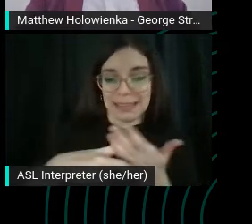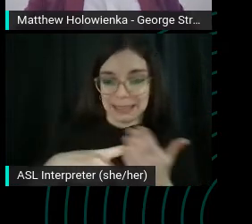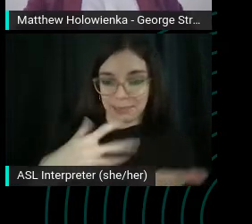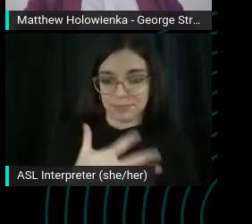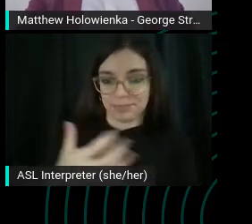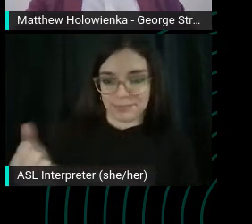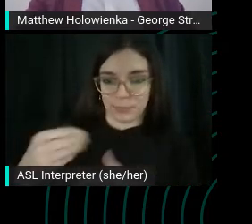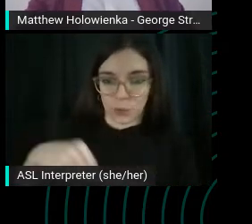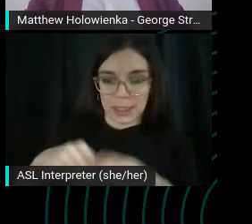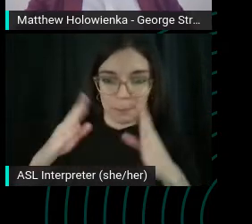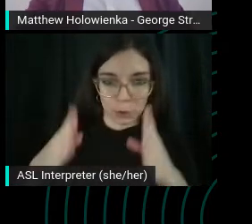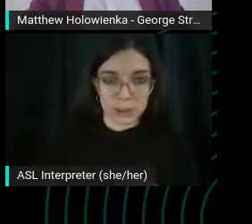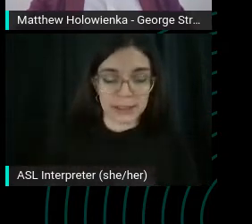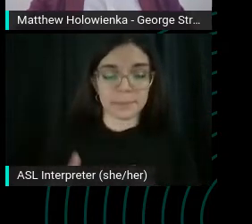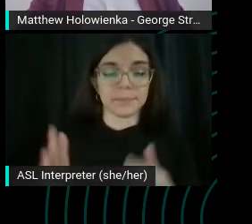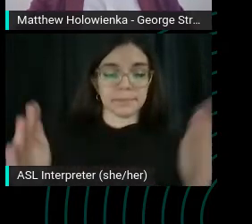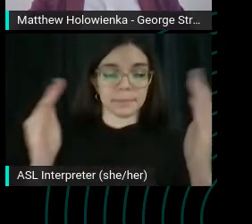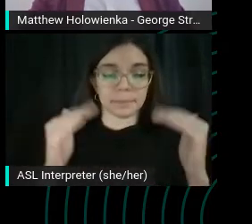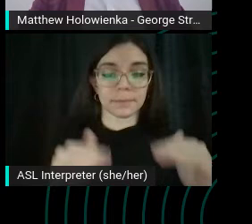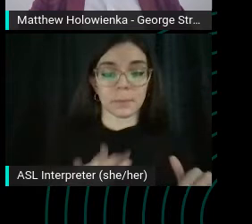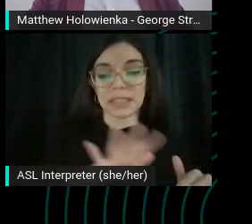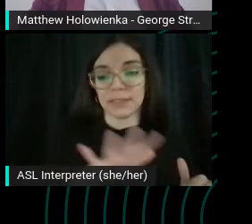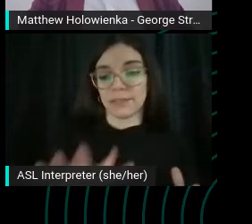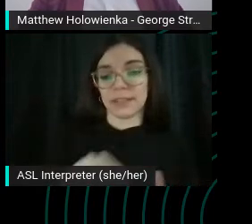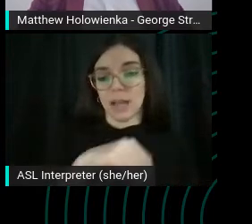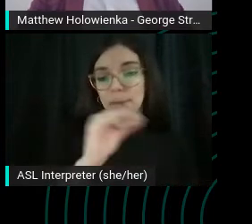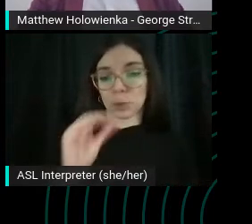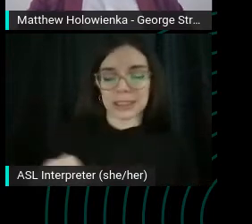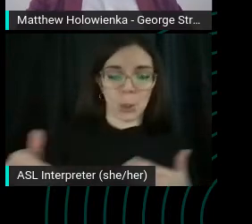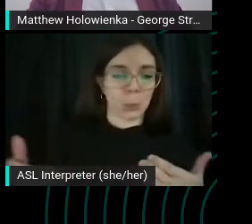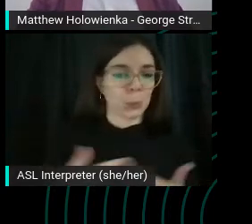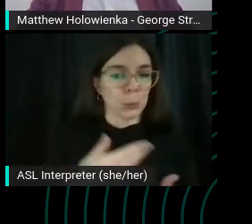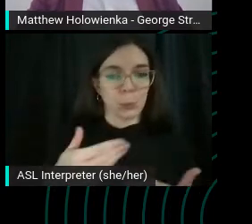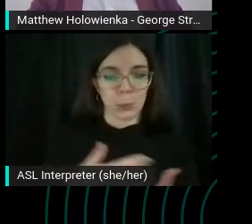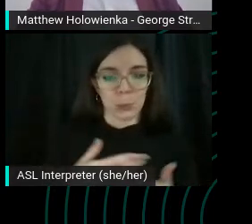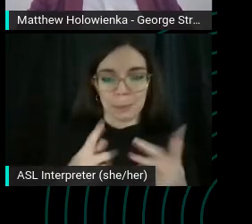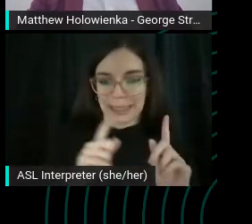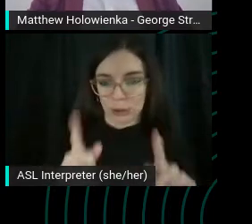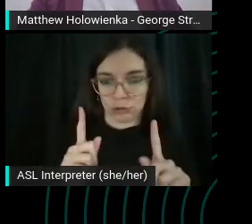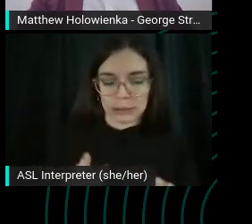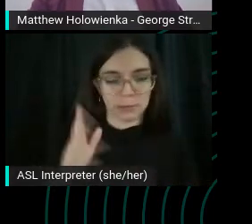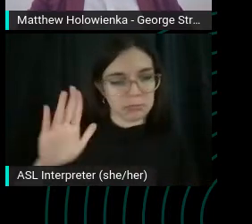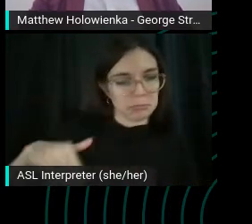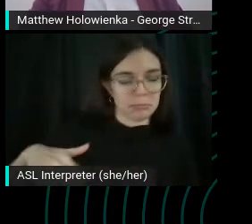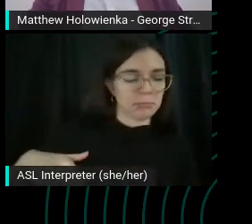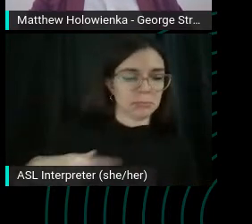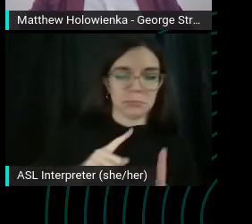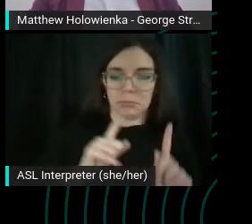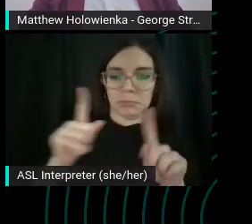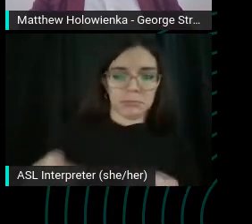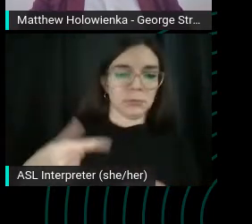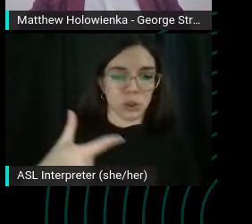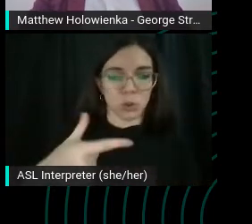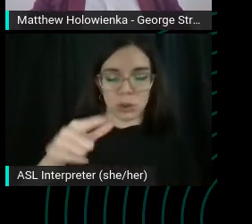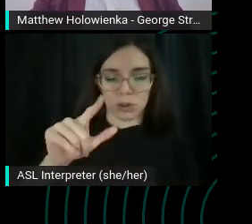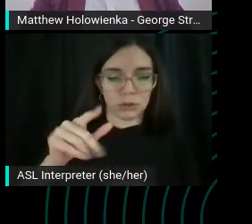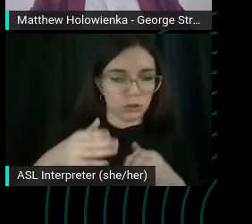55 percent of our patrons that came in virtually were new, so those are patrons who had not been to George Street Playhouse for any event in at least five years,